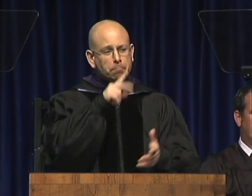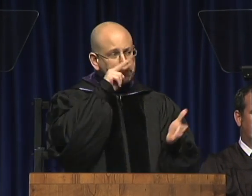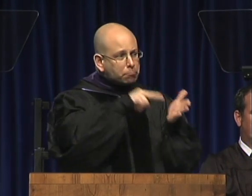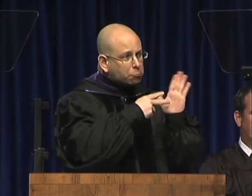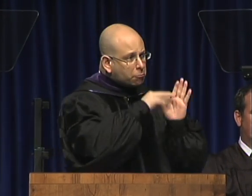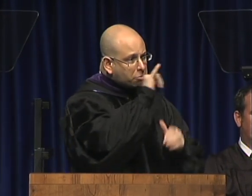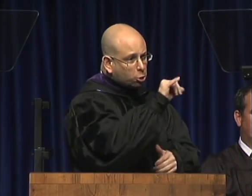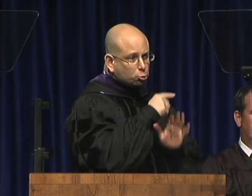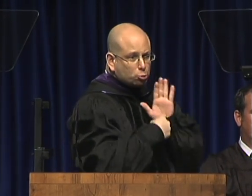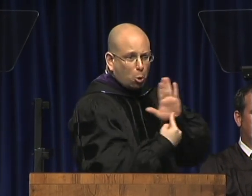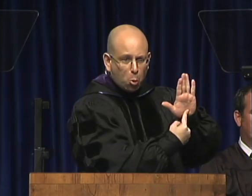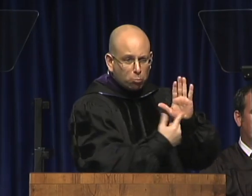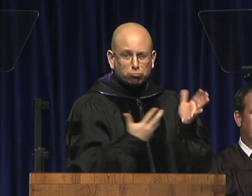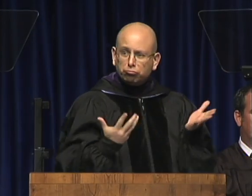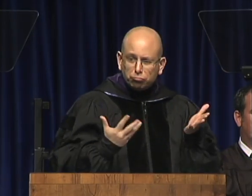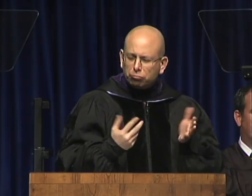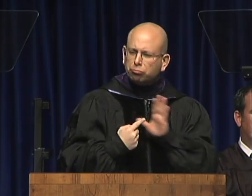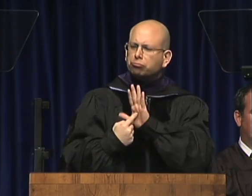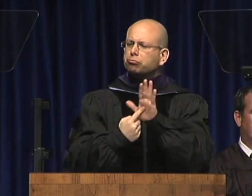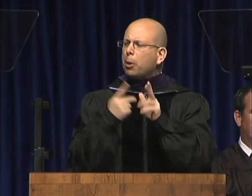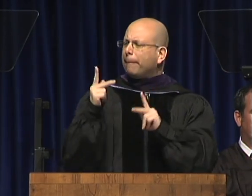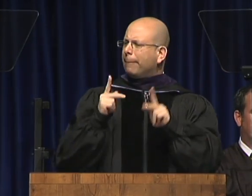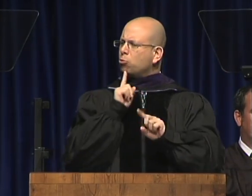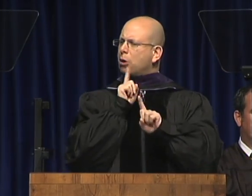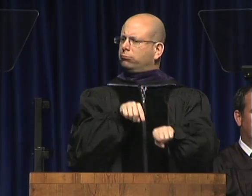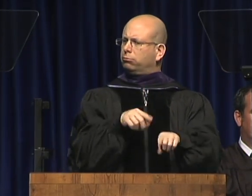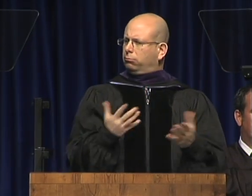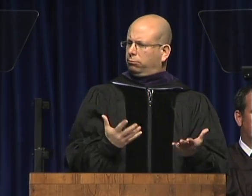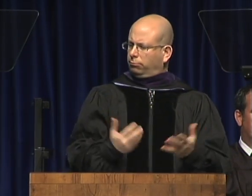The intent there was to see how people would react